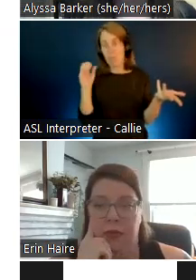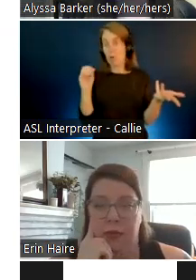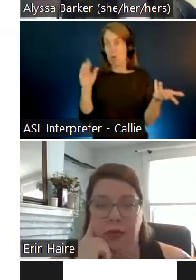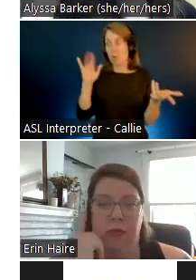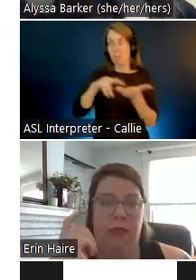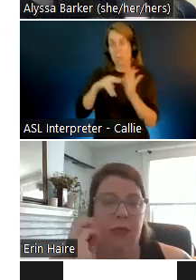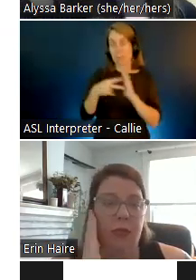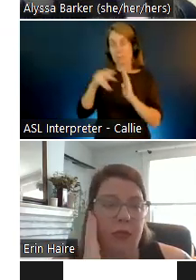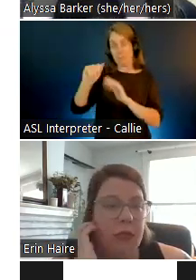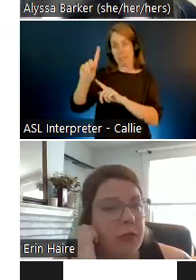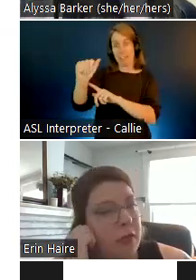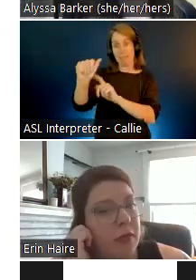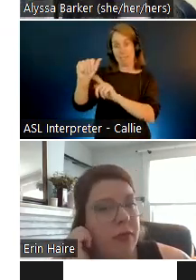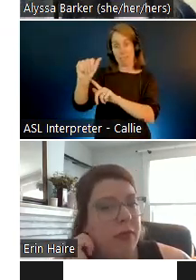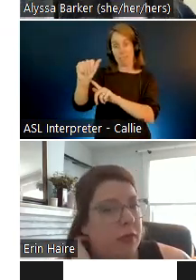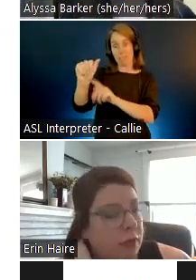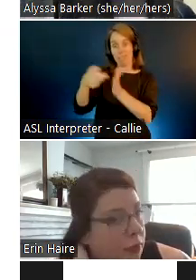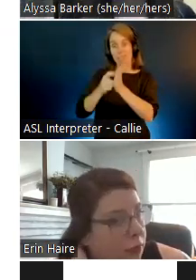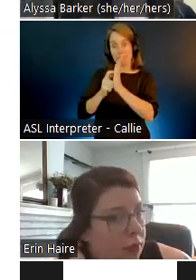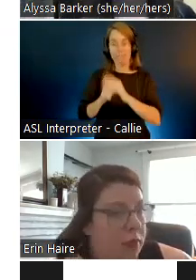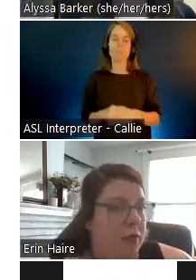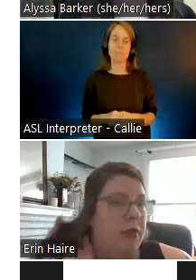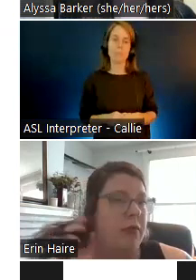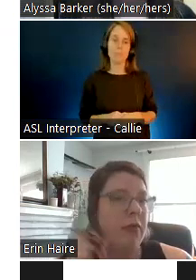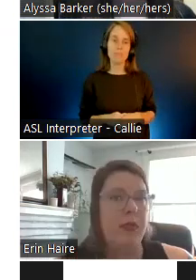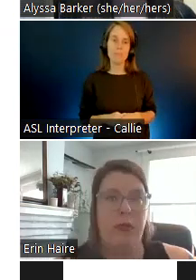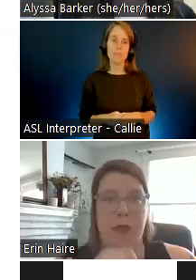so install grab bars in the bathroom by the pool area